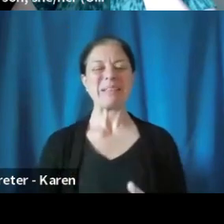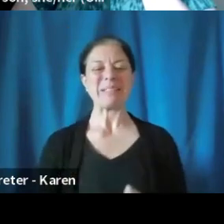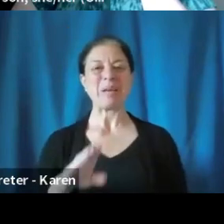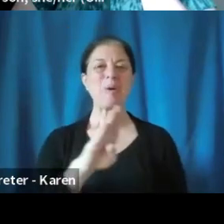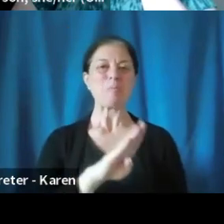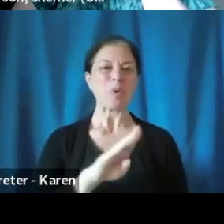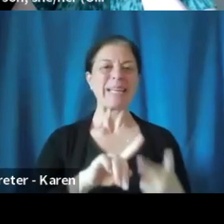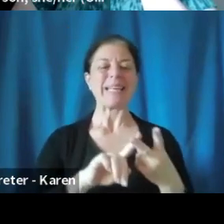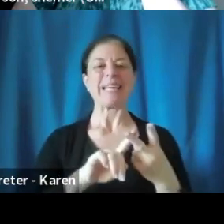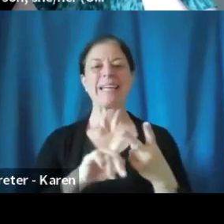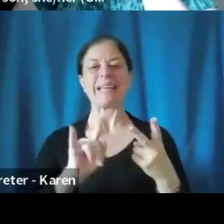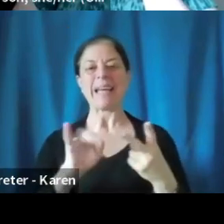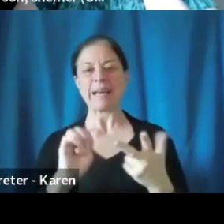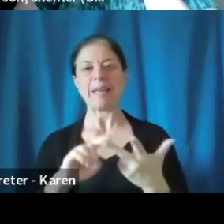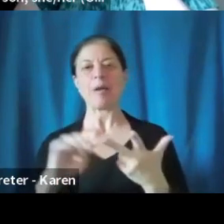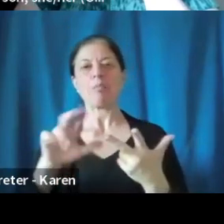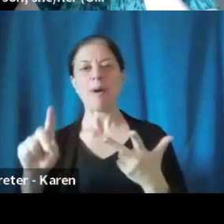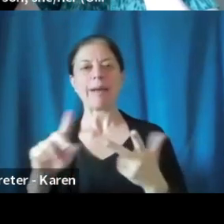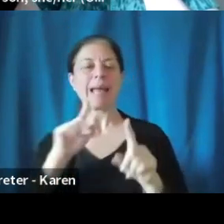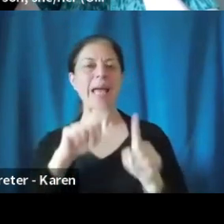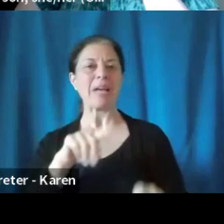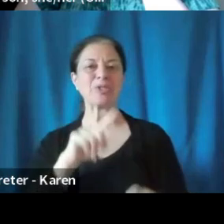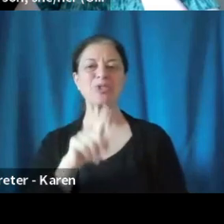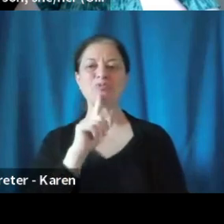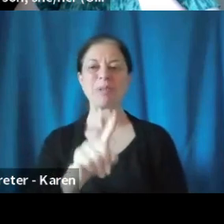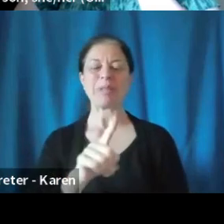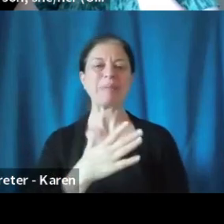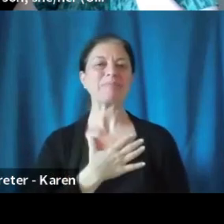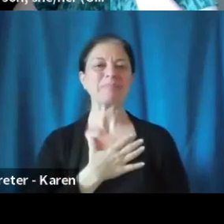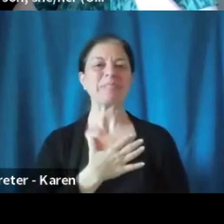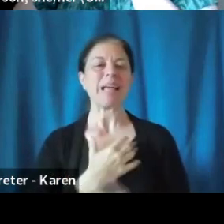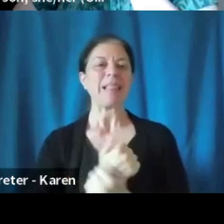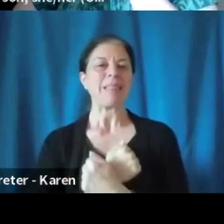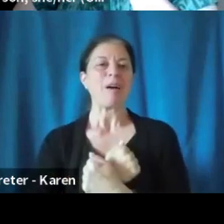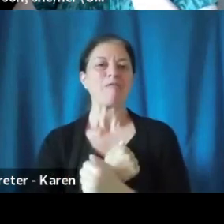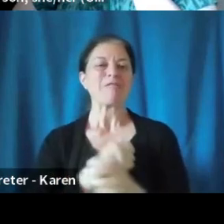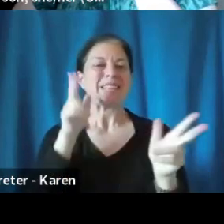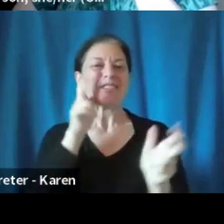Thank you so much to all the panelists, Brittni, Katie and Brad,